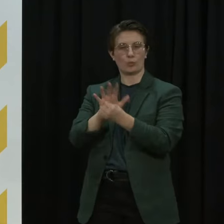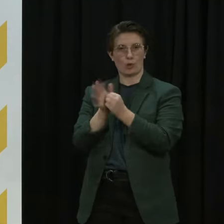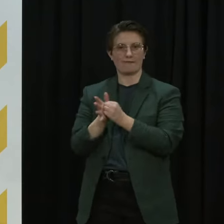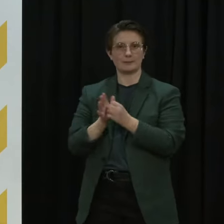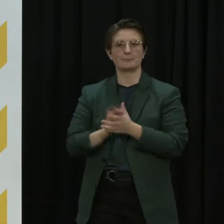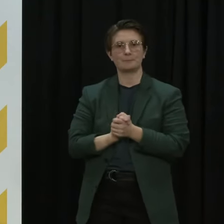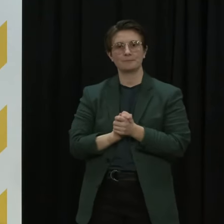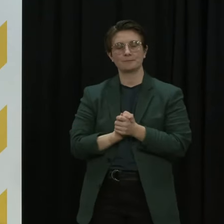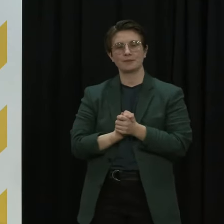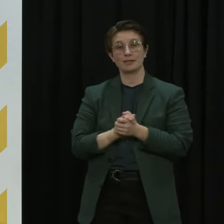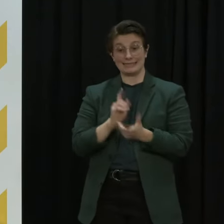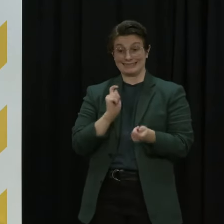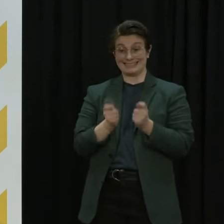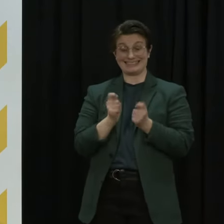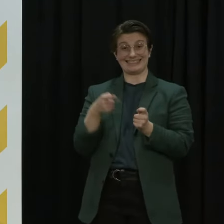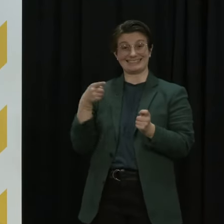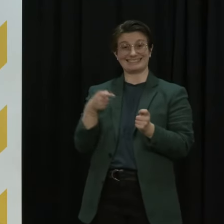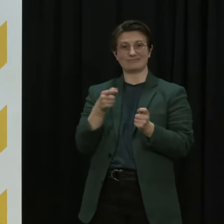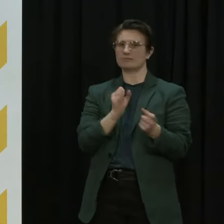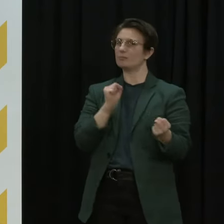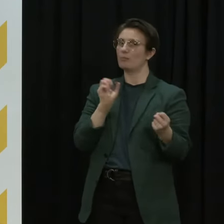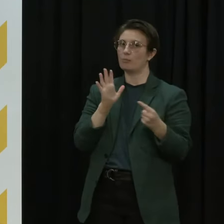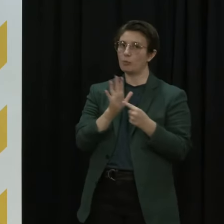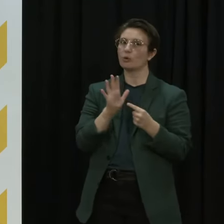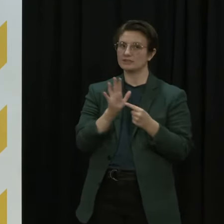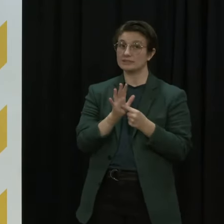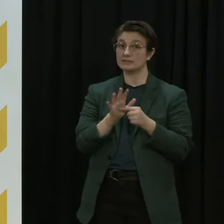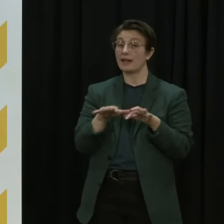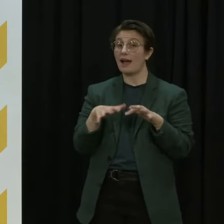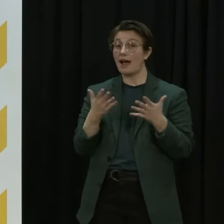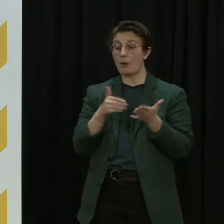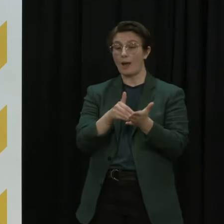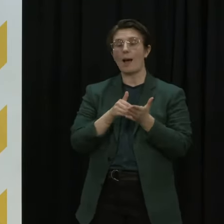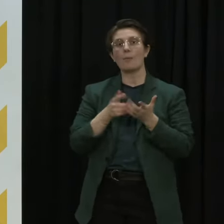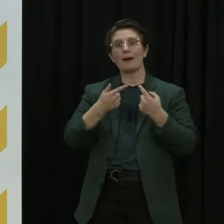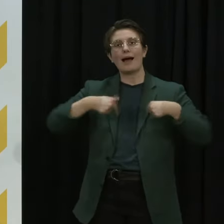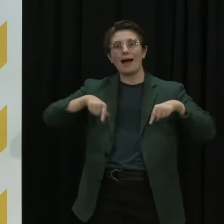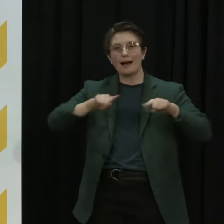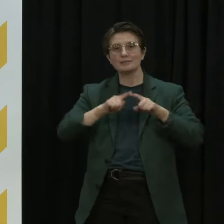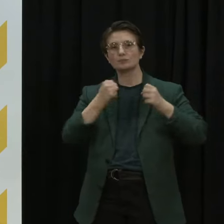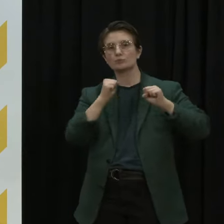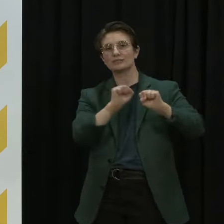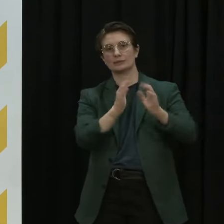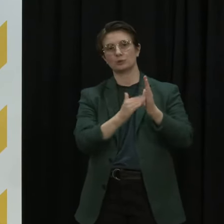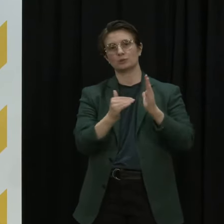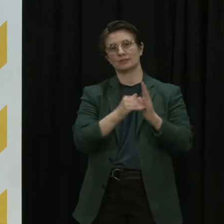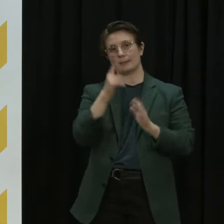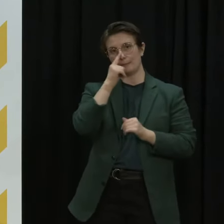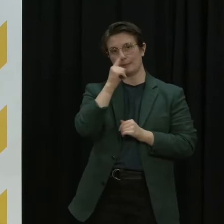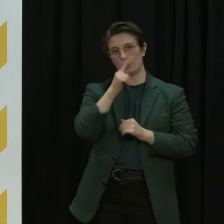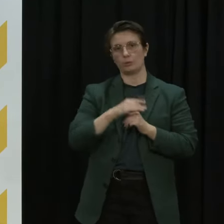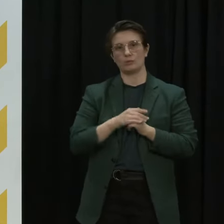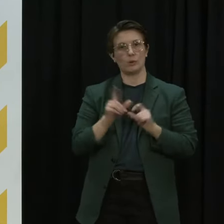response and a low number of deaths. Testing has been a key part of this response. It has helped us hunt down the virus, put a fence around outbreaks and stamp out the spread of COVID-19.